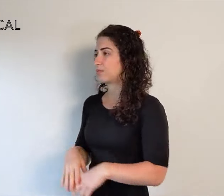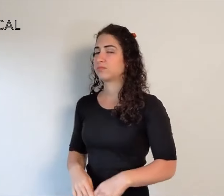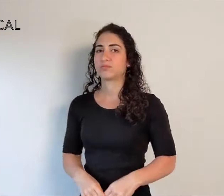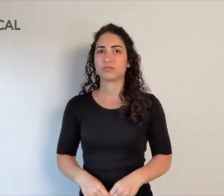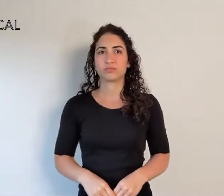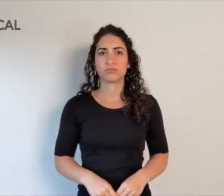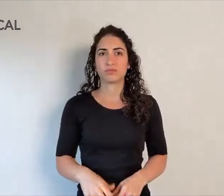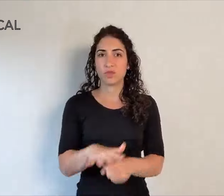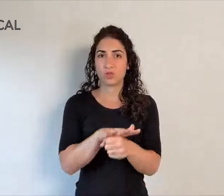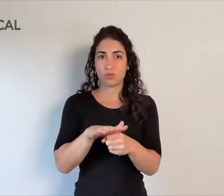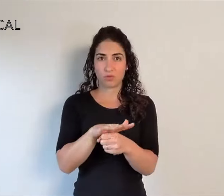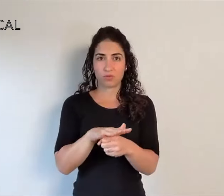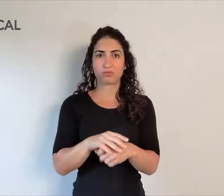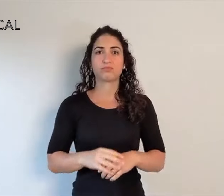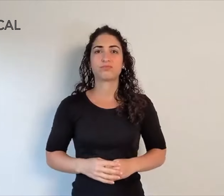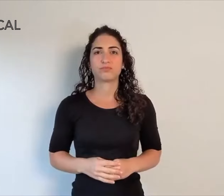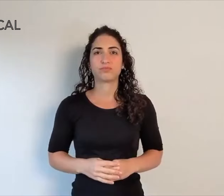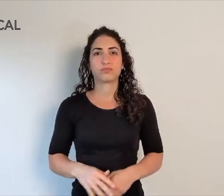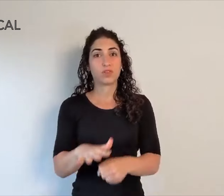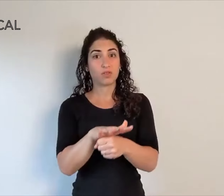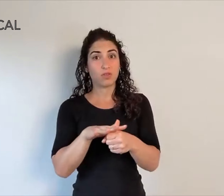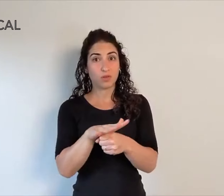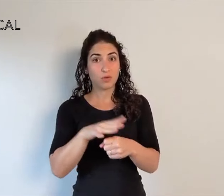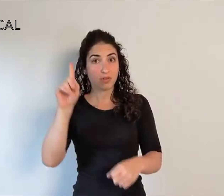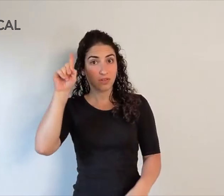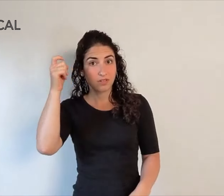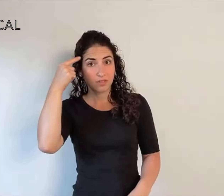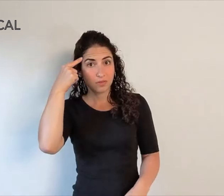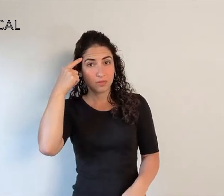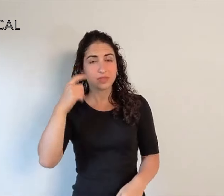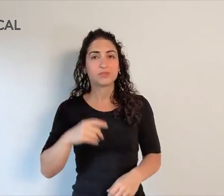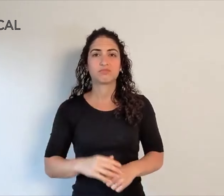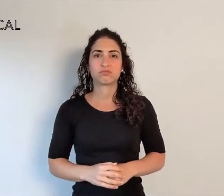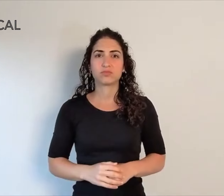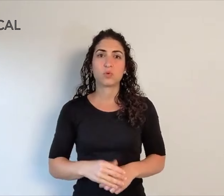LOCAL LOCAL GOVERNMENT